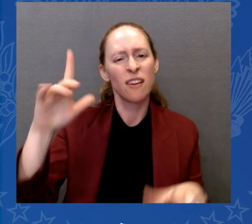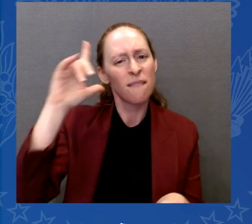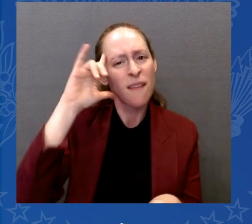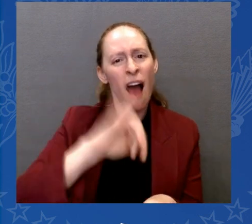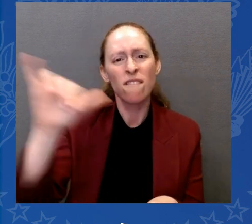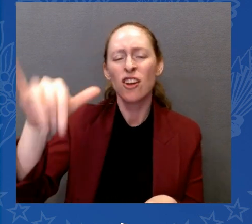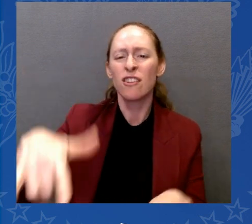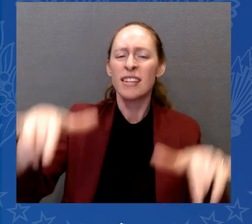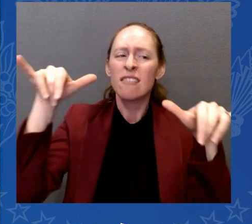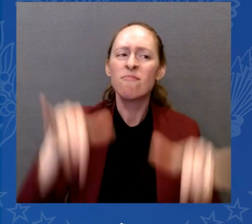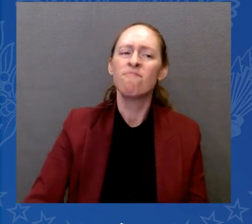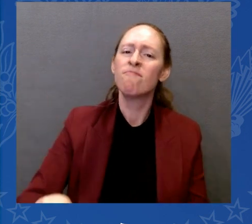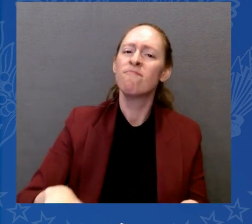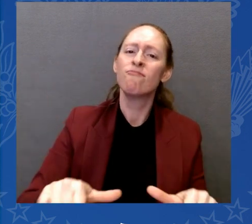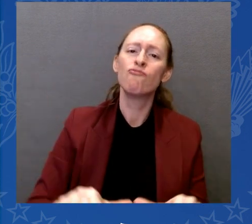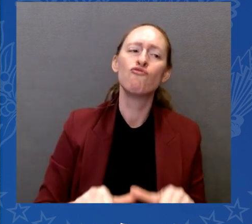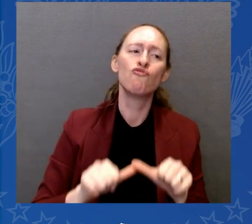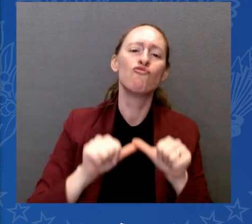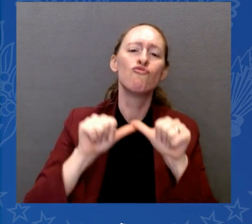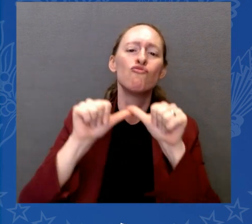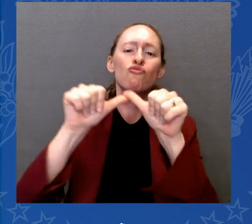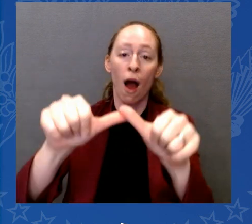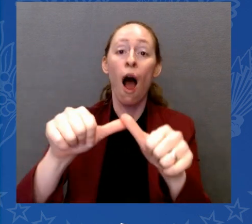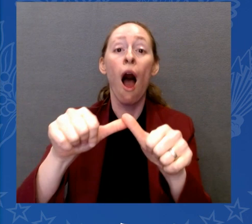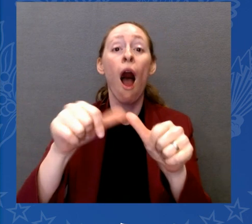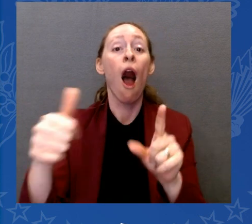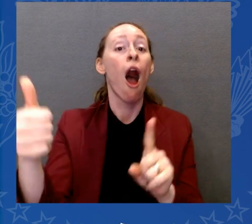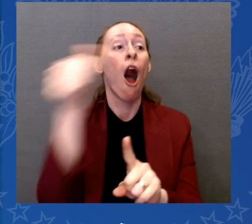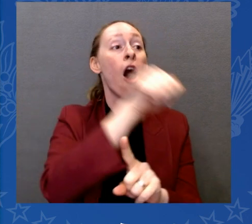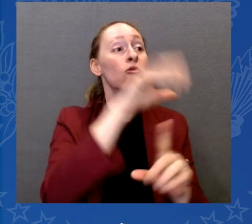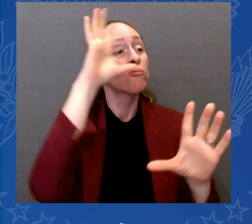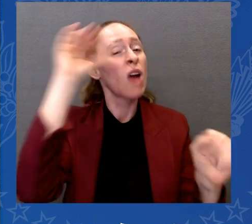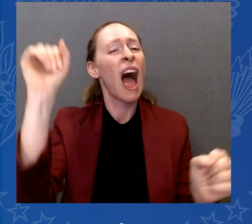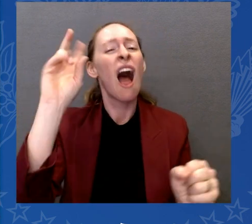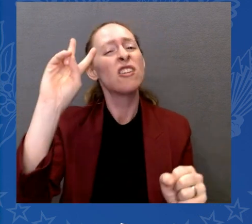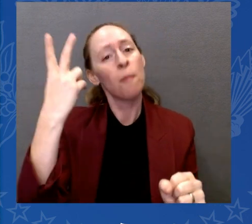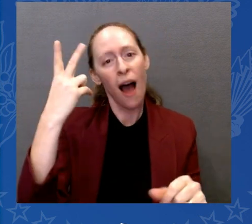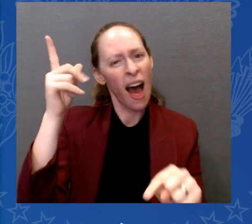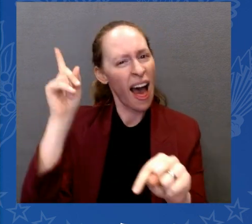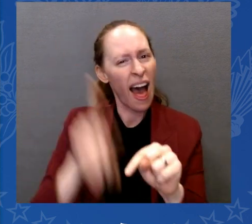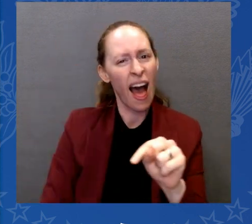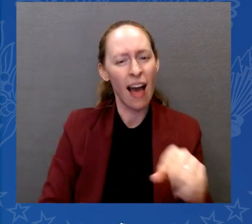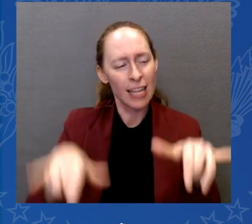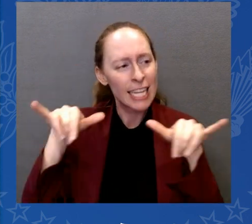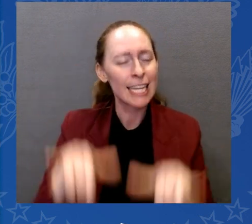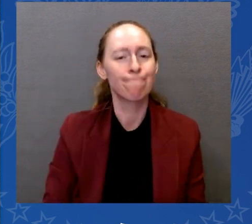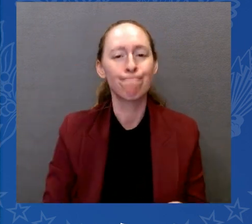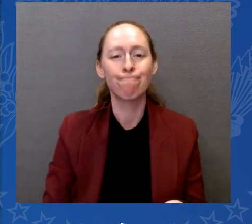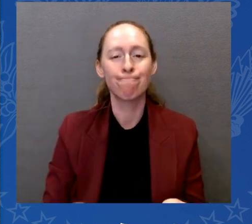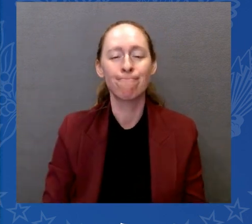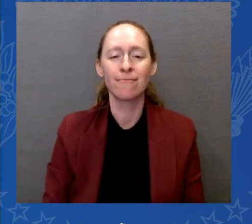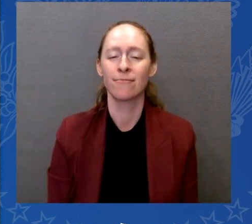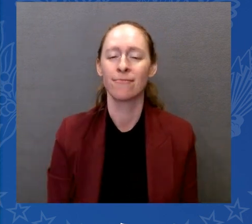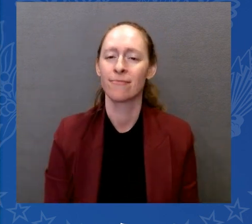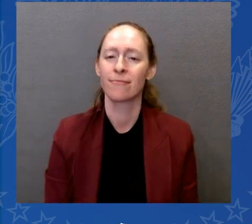In 1906 -- -- President Theodore Roosevelt first used the Antiquities Act